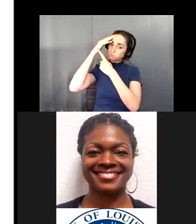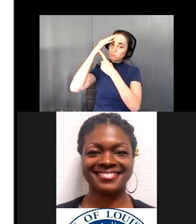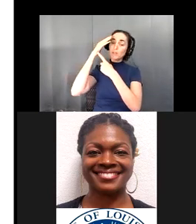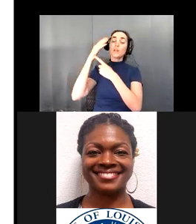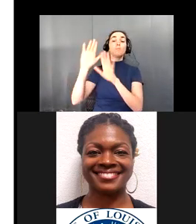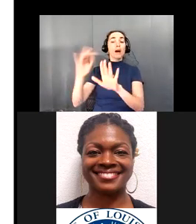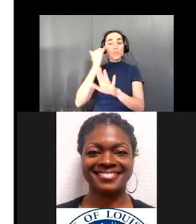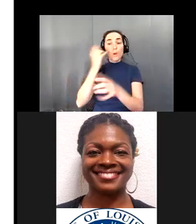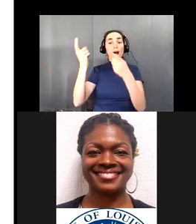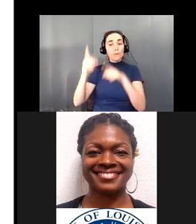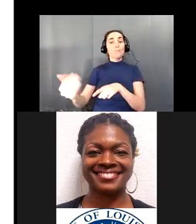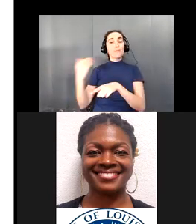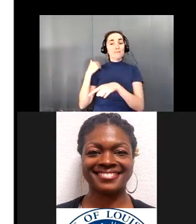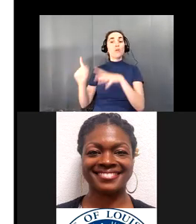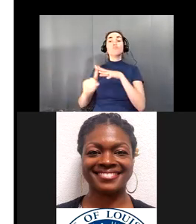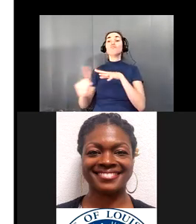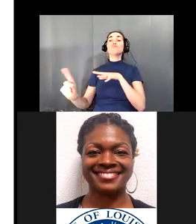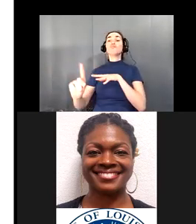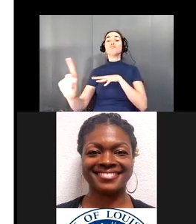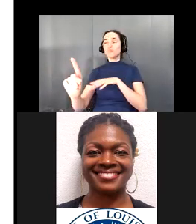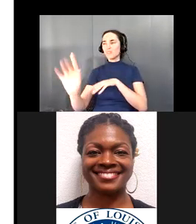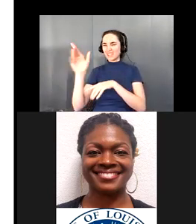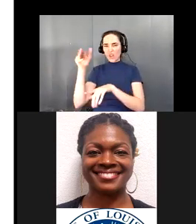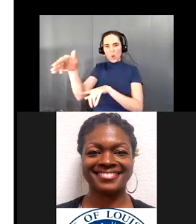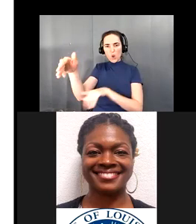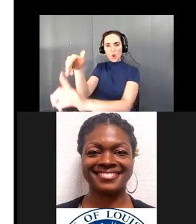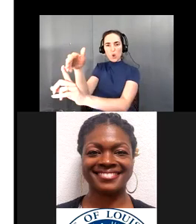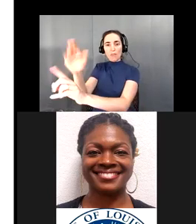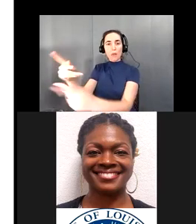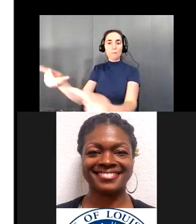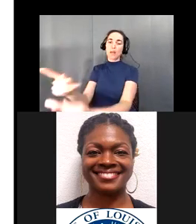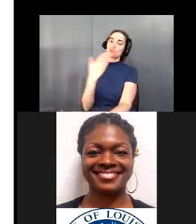been to a certain place, obviously, 16:16:06 that you can obviously tell rescue